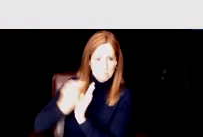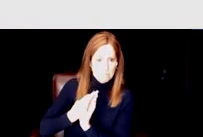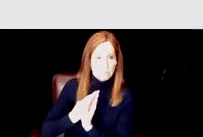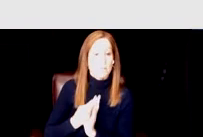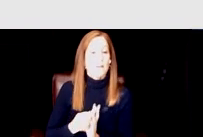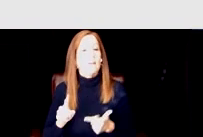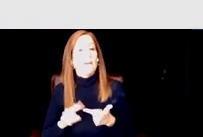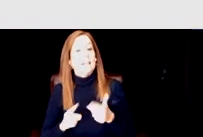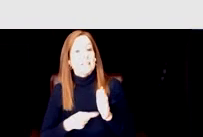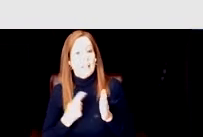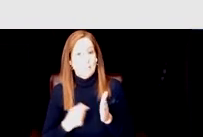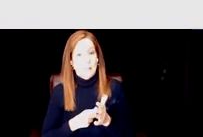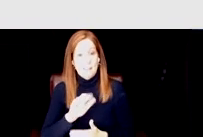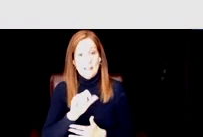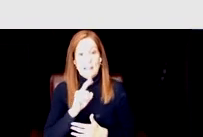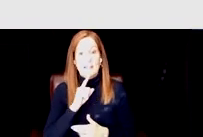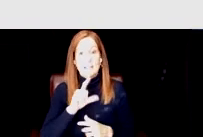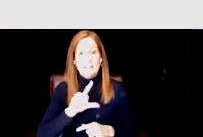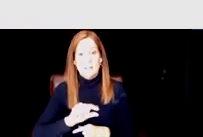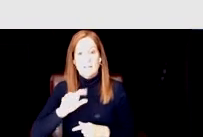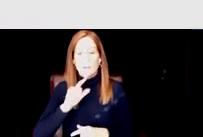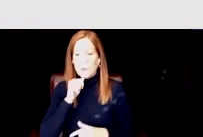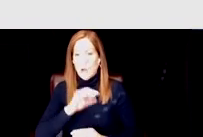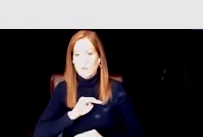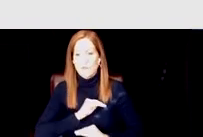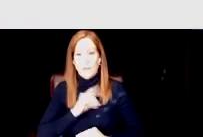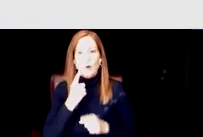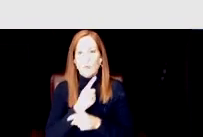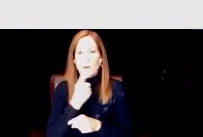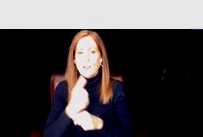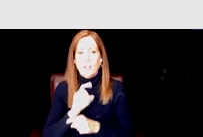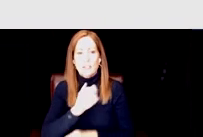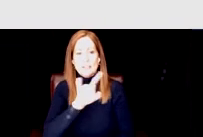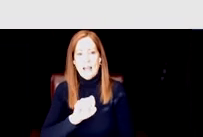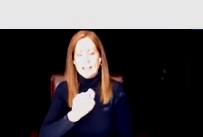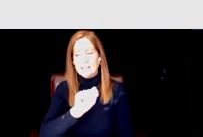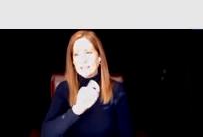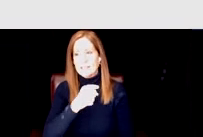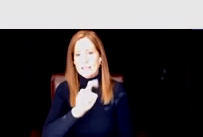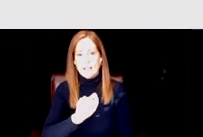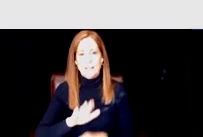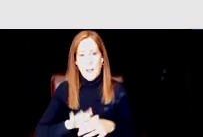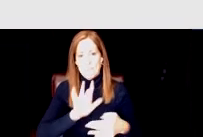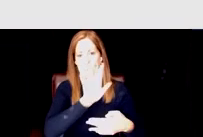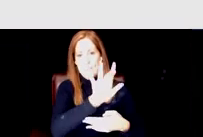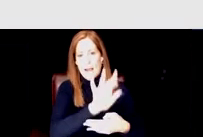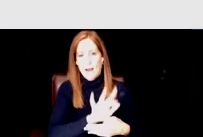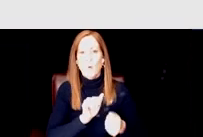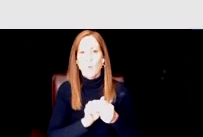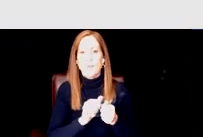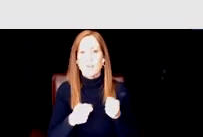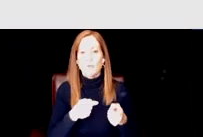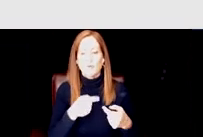led to ratios that were inadequate for regular-sized text on button controls with the desired background color,